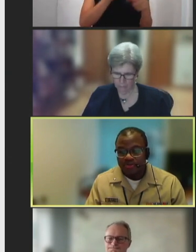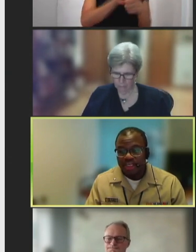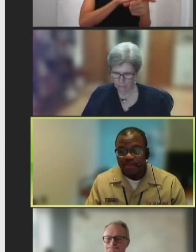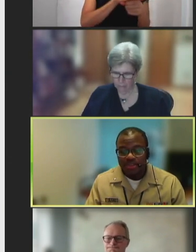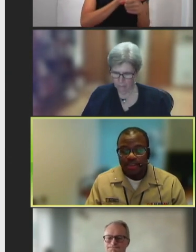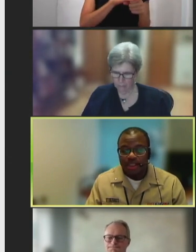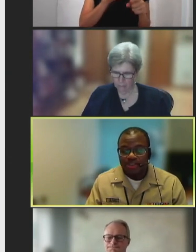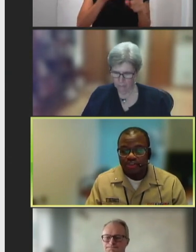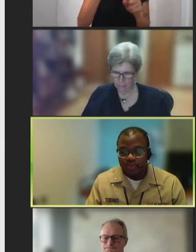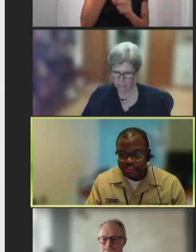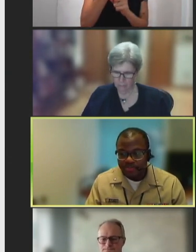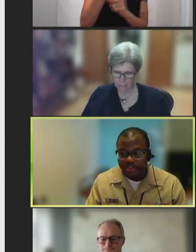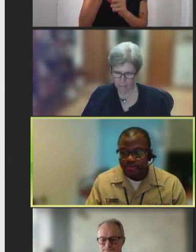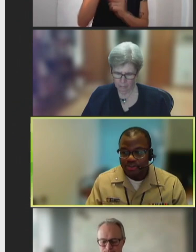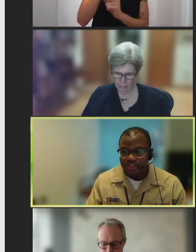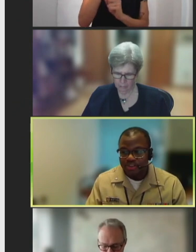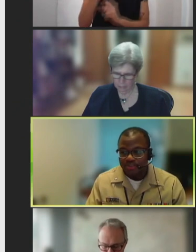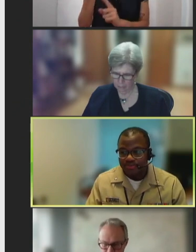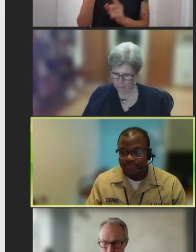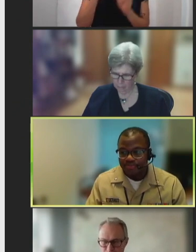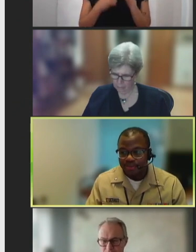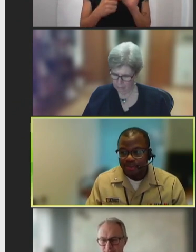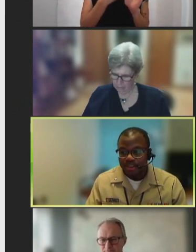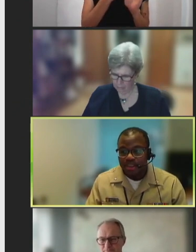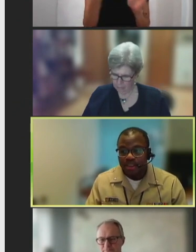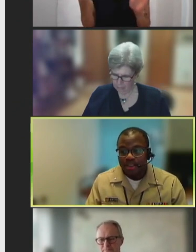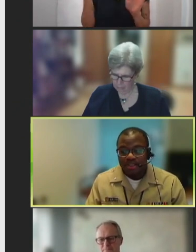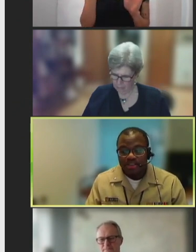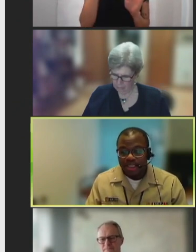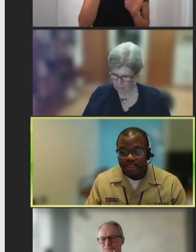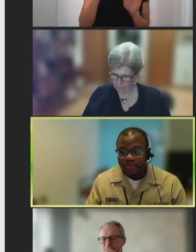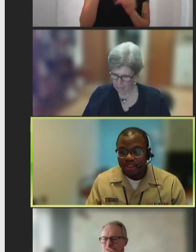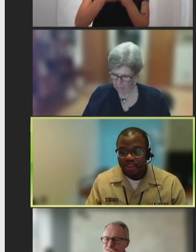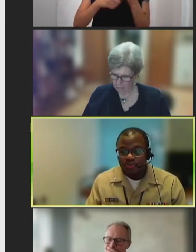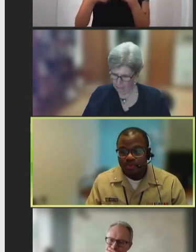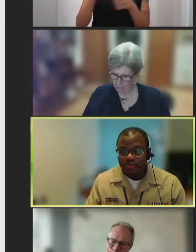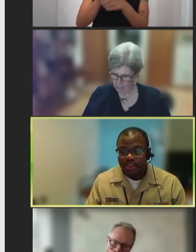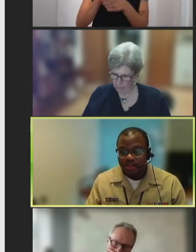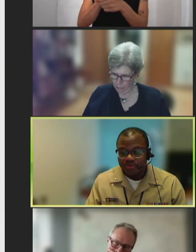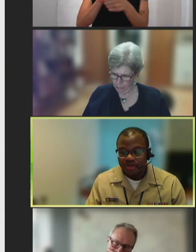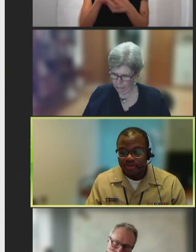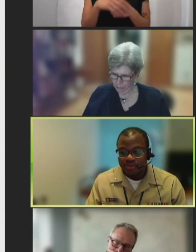the epidemiologic risk by Jurisdiction. The lighter shades represent low values,